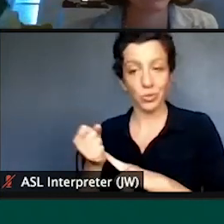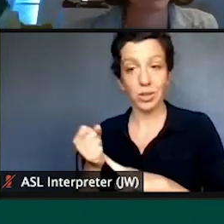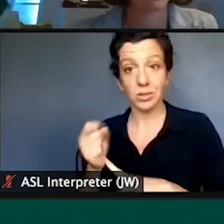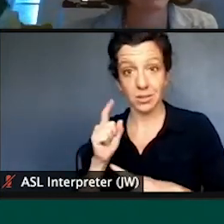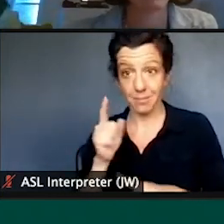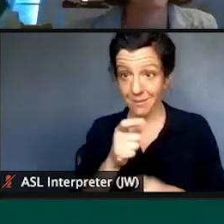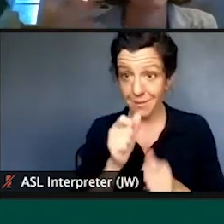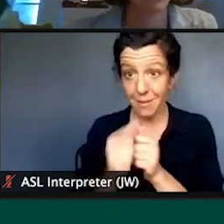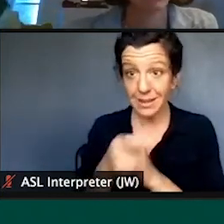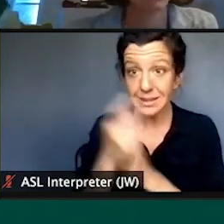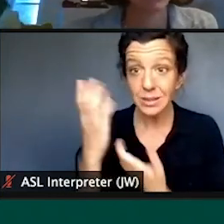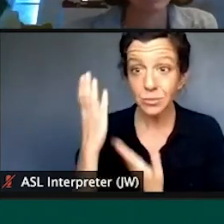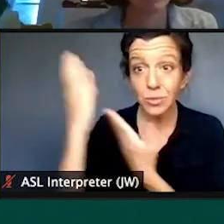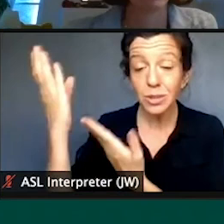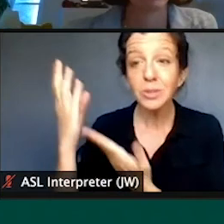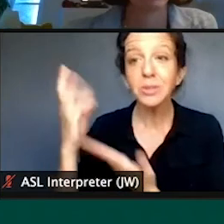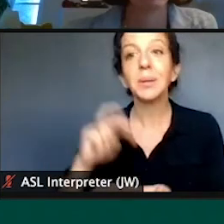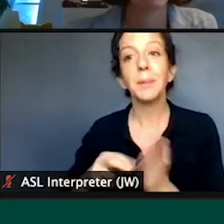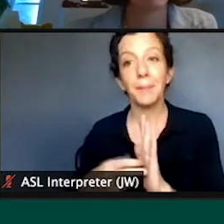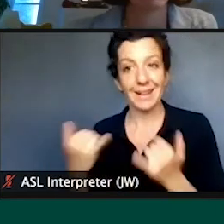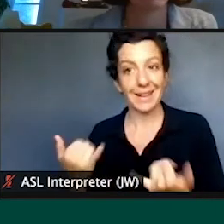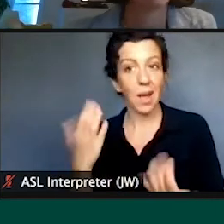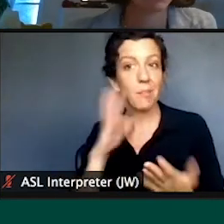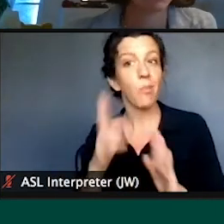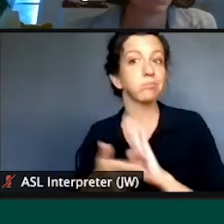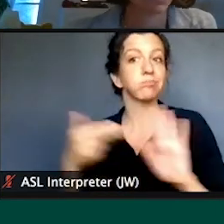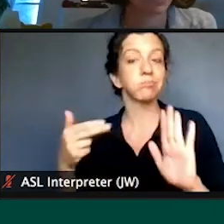of people who would get out prior to completing their full term.